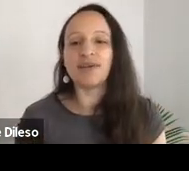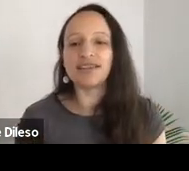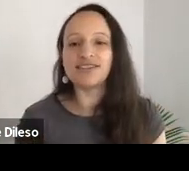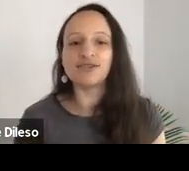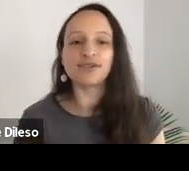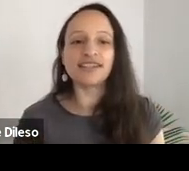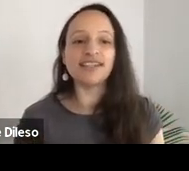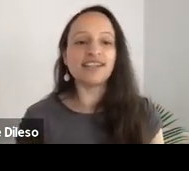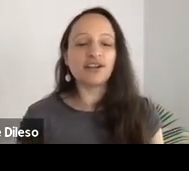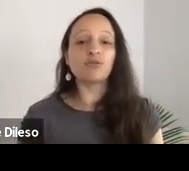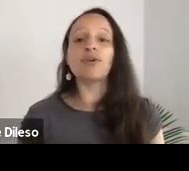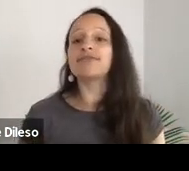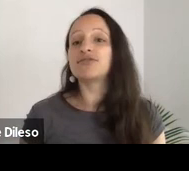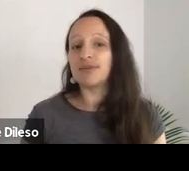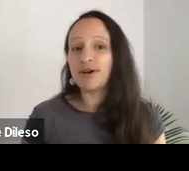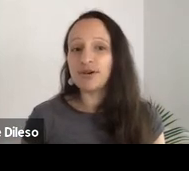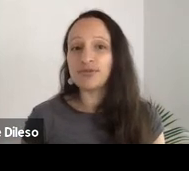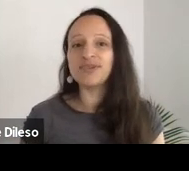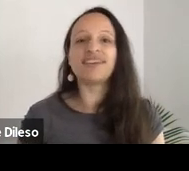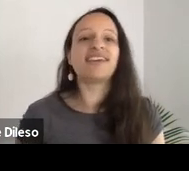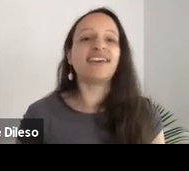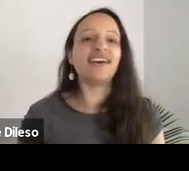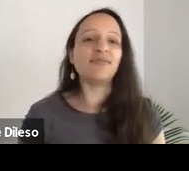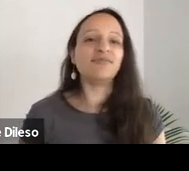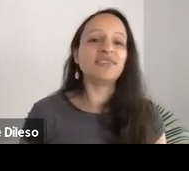that might be to a really rough trip home.